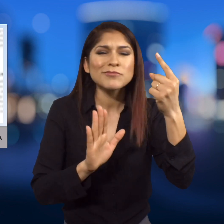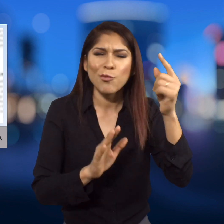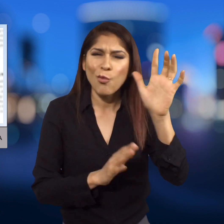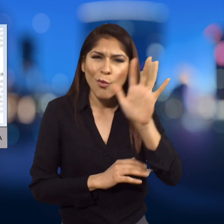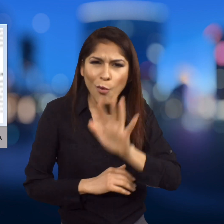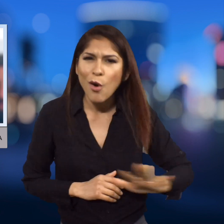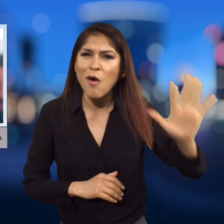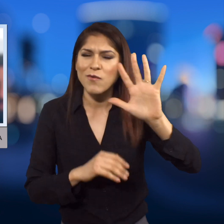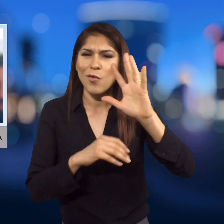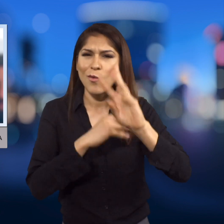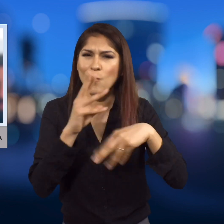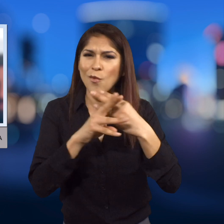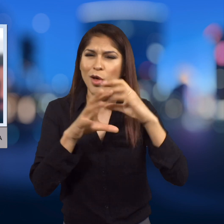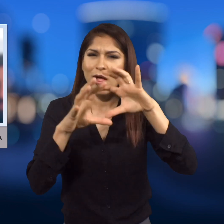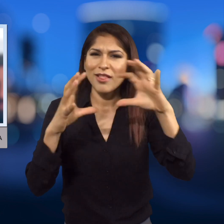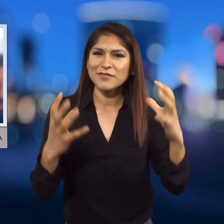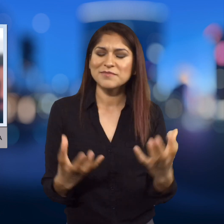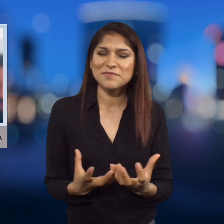the world.